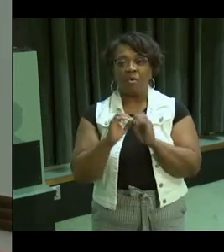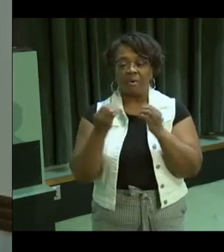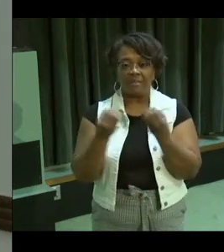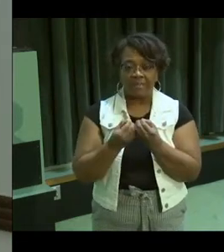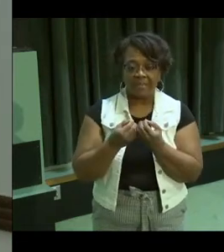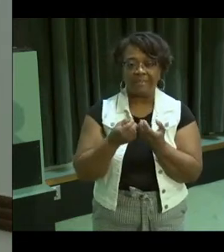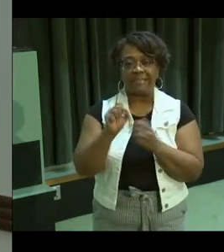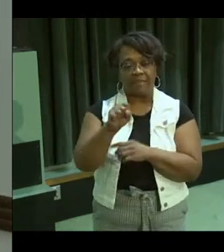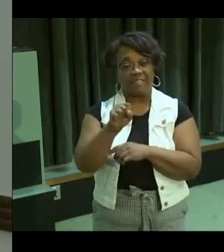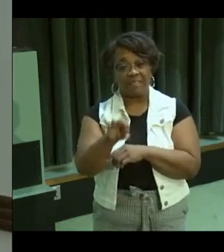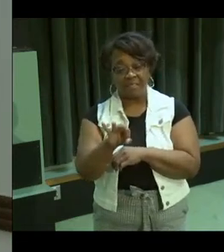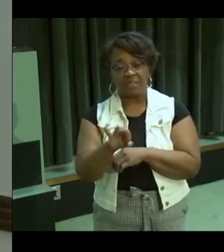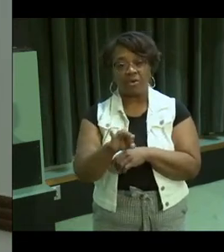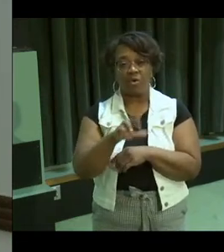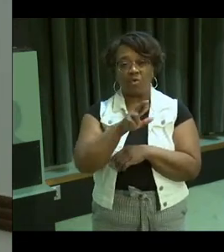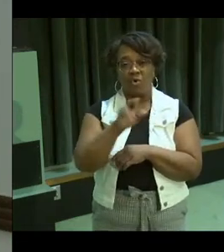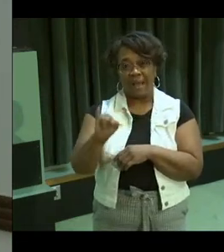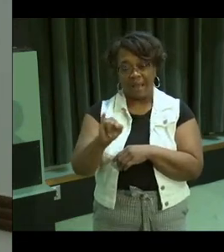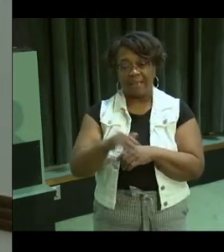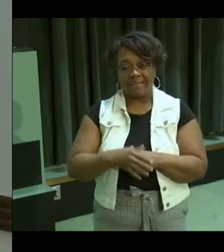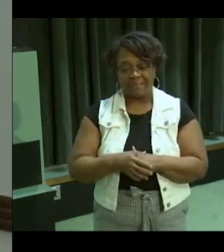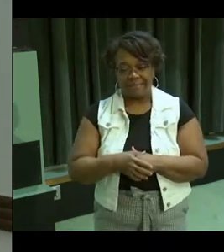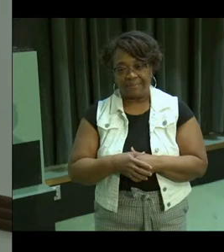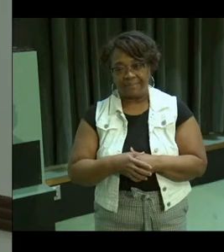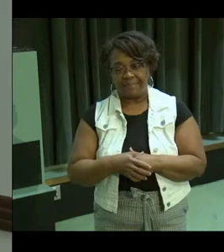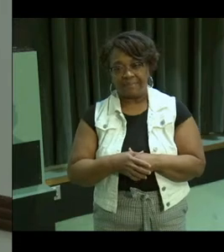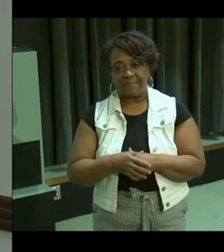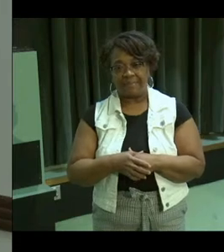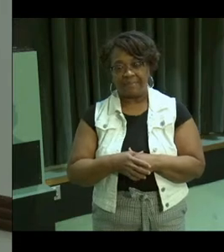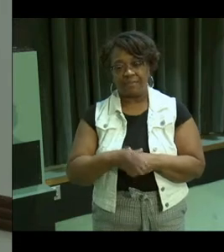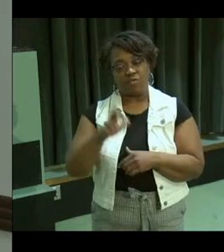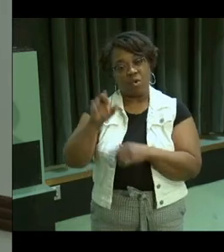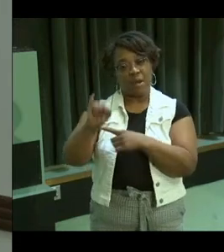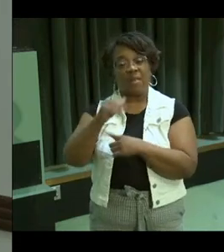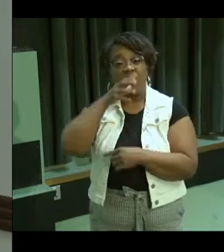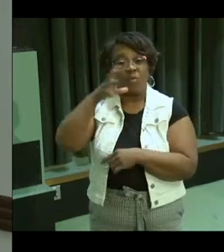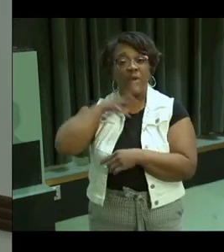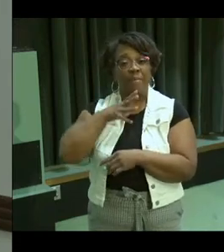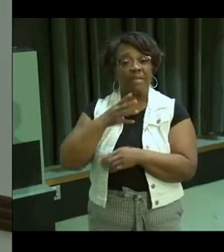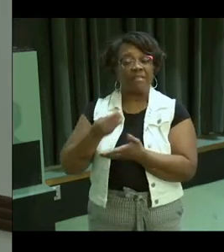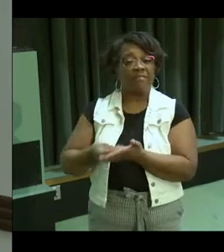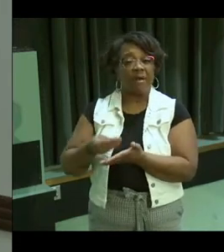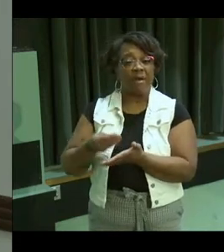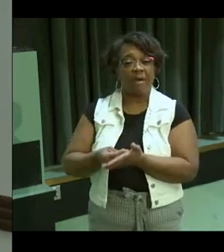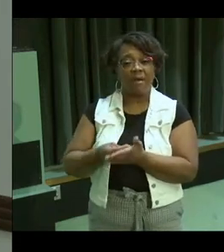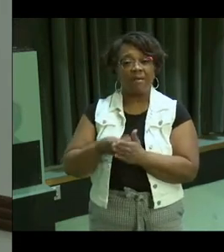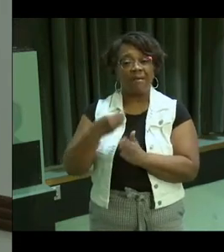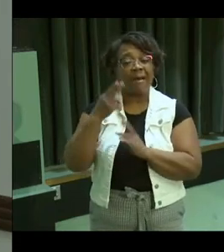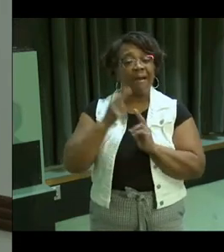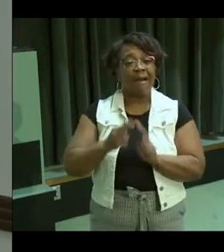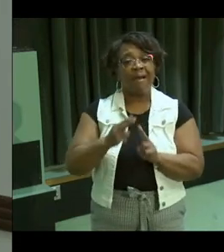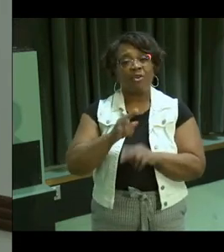is interesting, from California to Rhode Island, and the Rhode